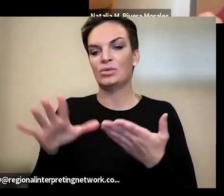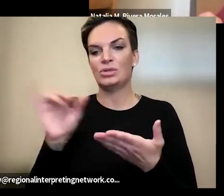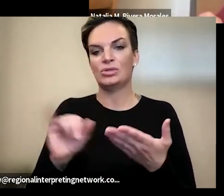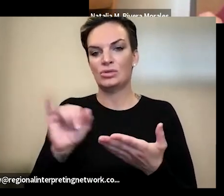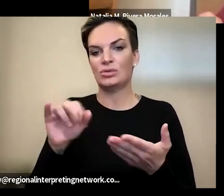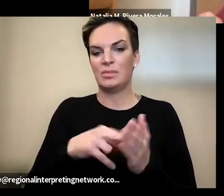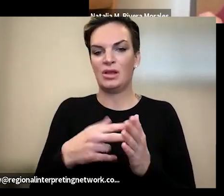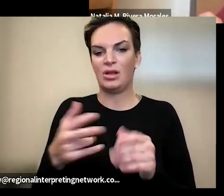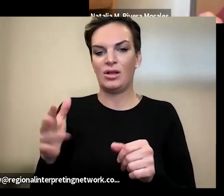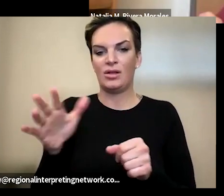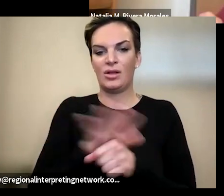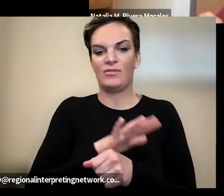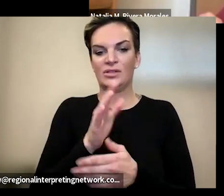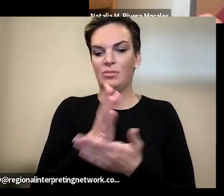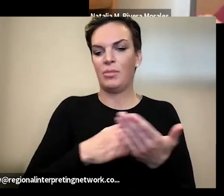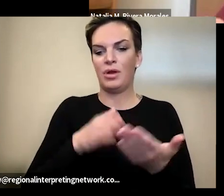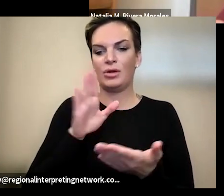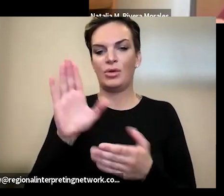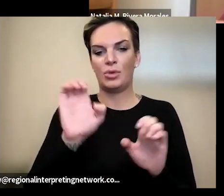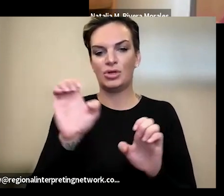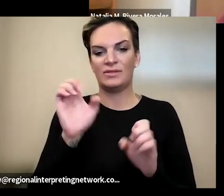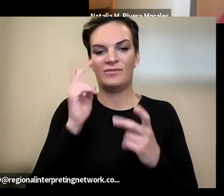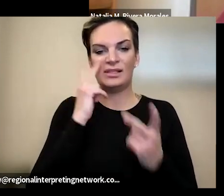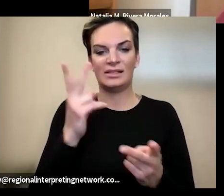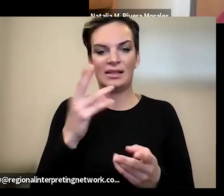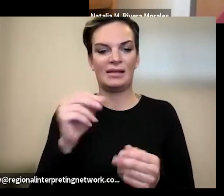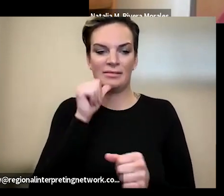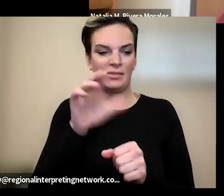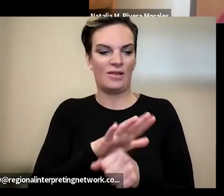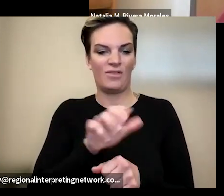like a portion of your emergency room visits and pretty much nothing else, right? So, you're paying